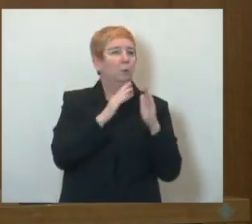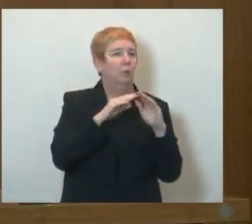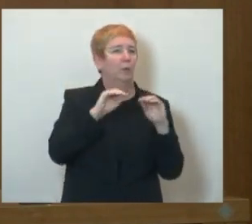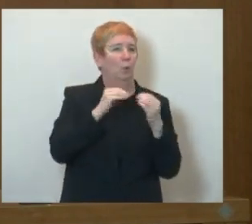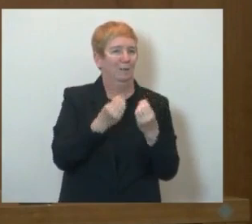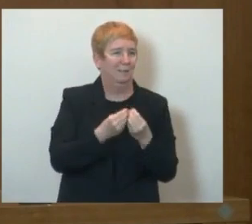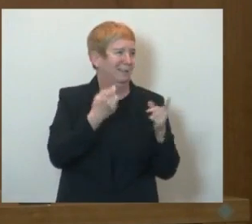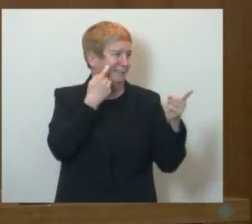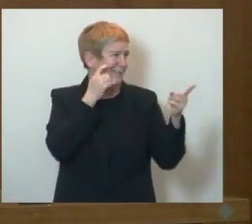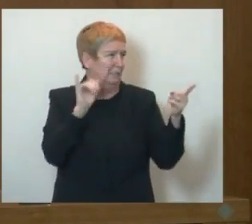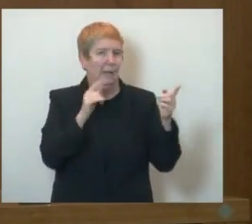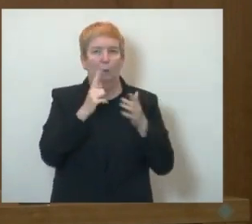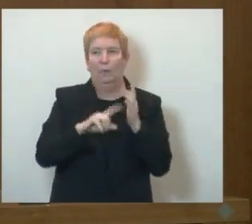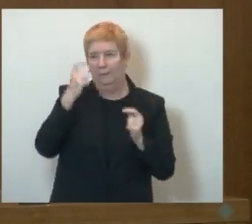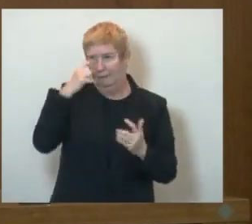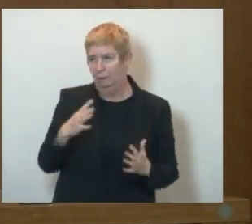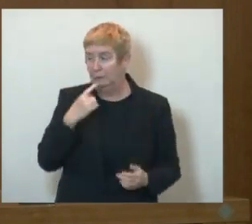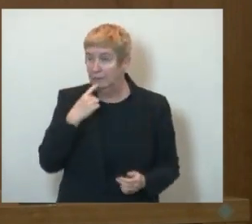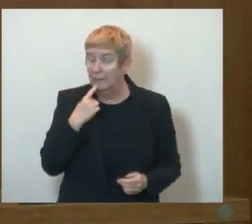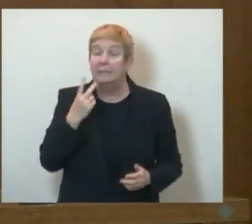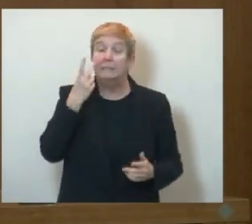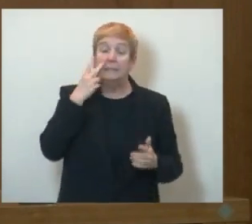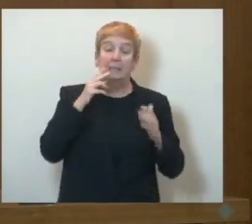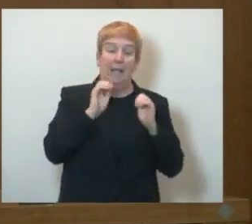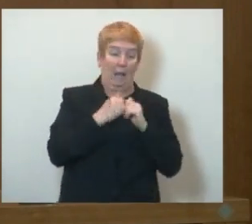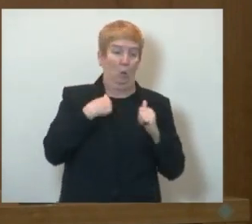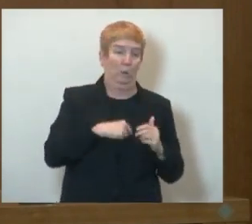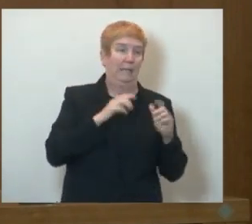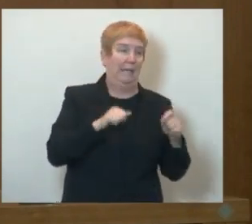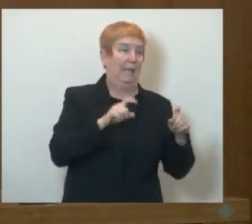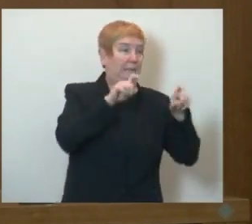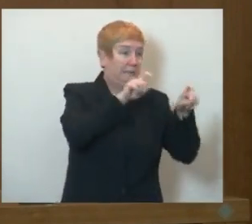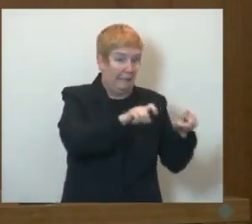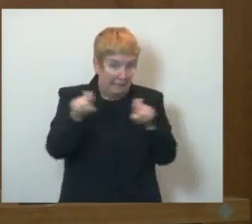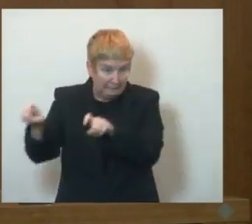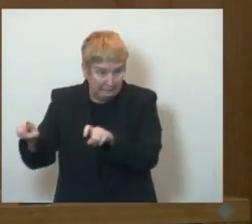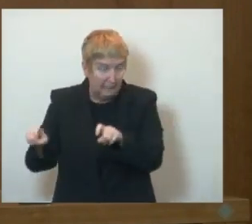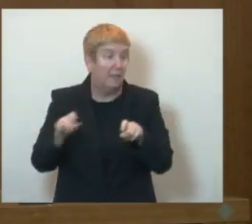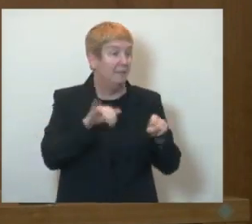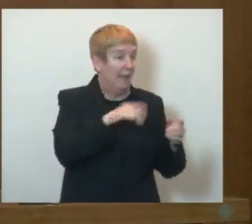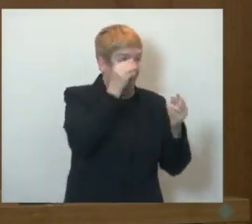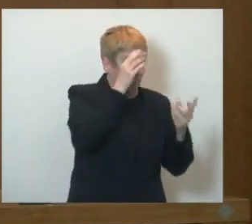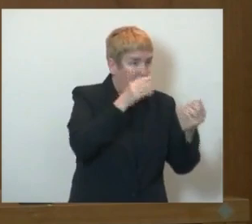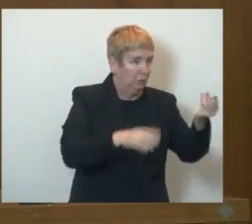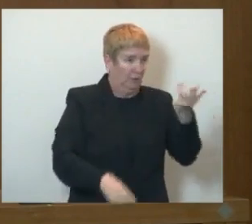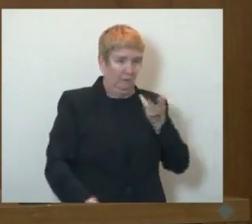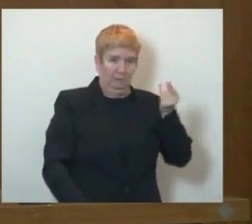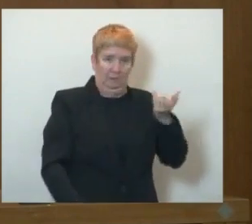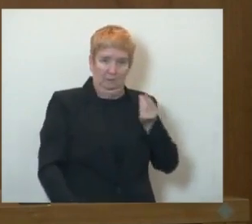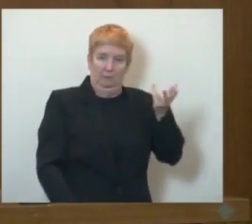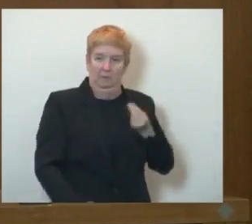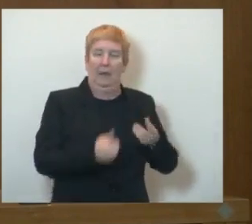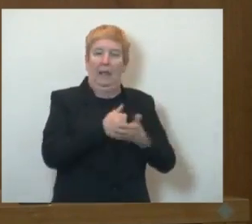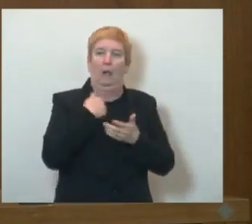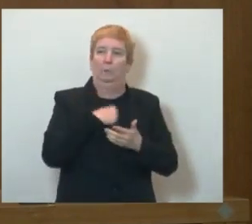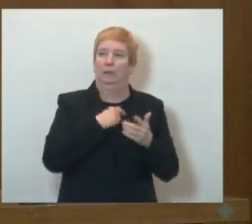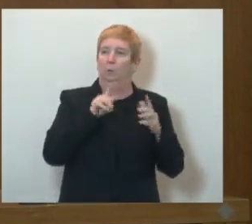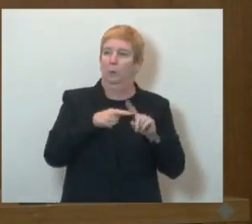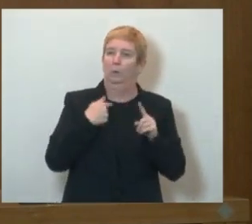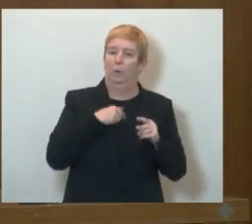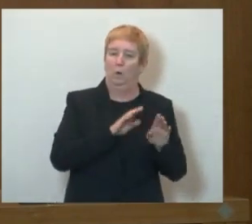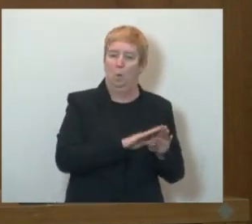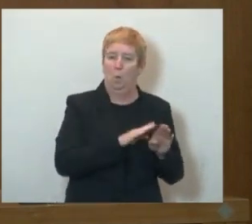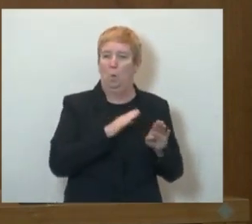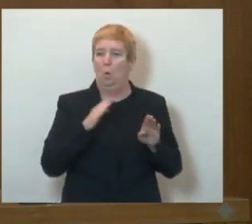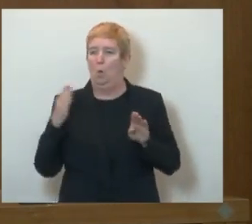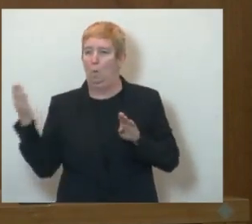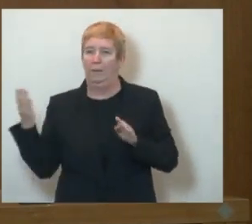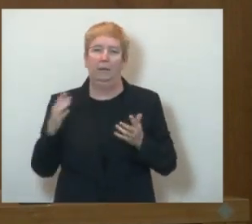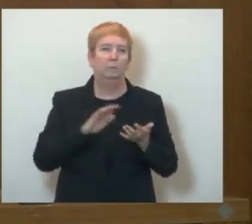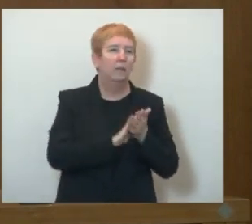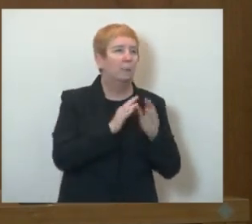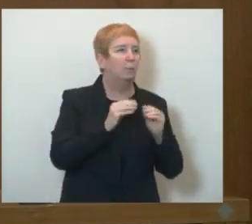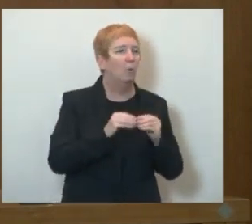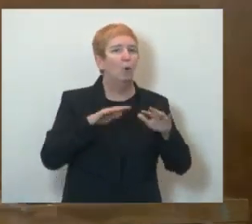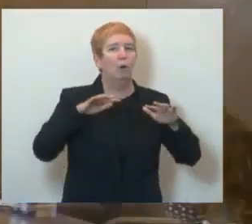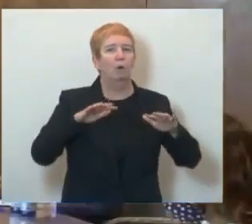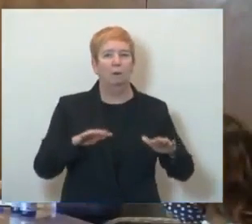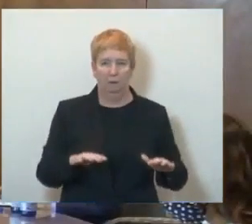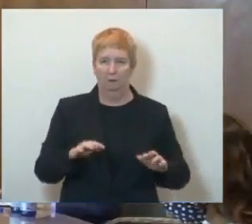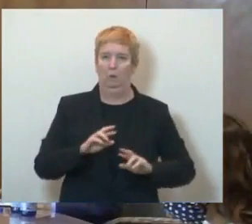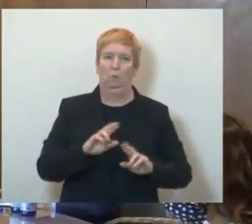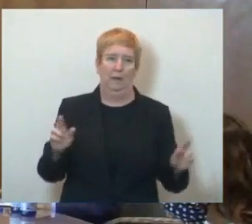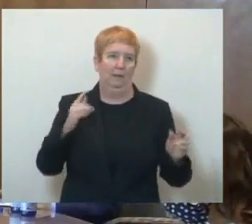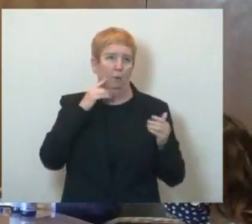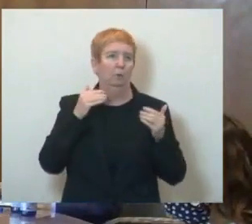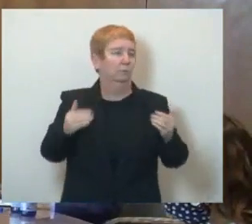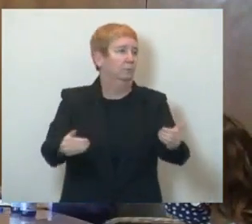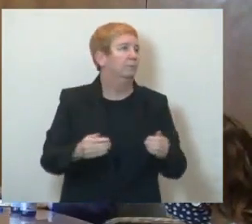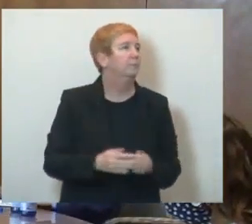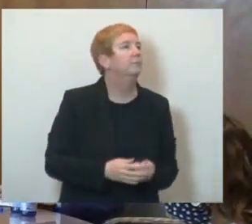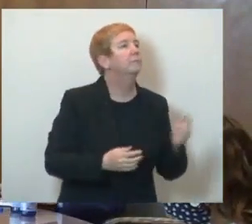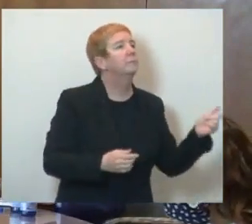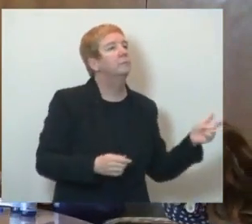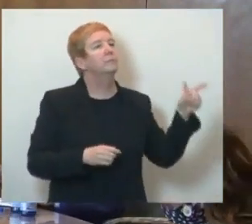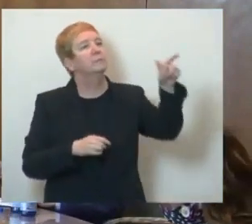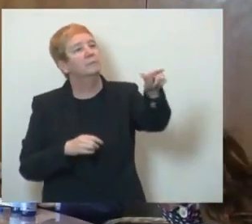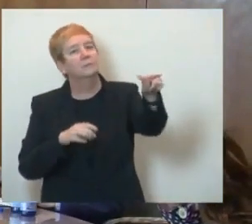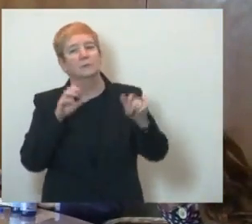WE’RE WORKING WITH THE DIFFERENT COMMUNITIES OR THE DIFFERENT ORGANIZATIONS AND COMMITTEES THAT THE GOVERNOR REFERRED TO TO SEE HOW TESTING CAN INFORM AND PROTECT OUR ATTEMPTS TO REOPEN